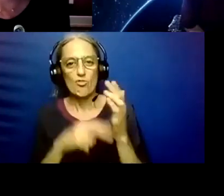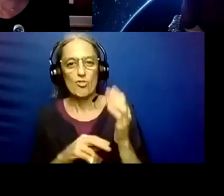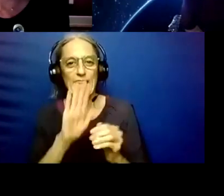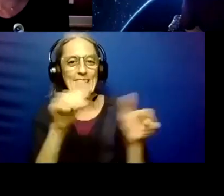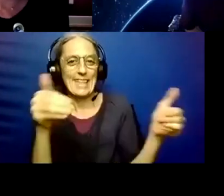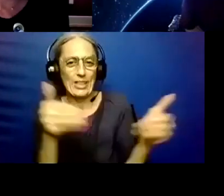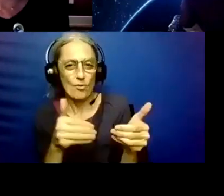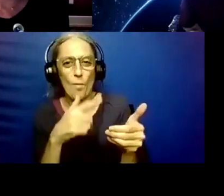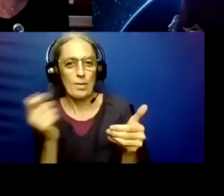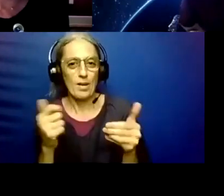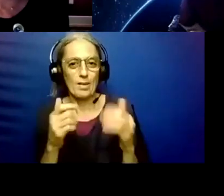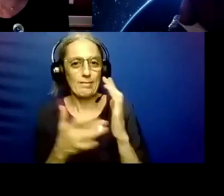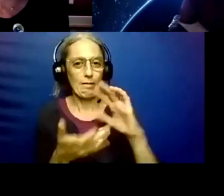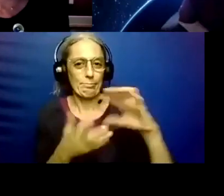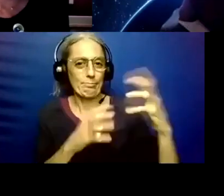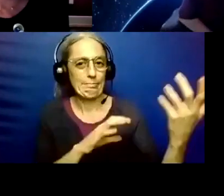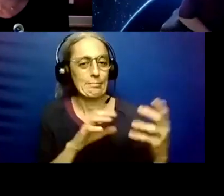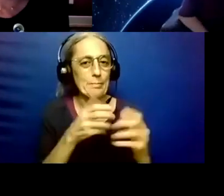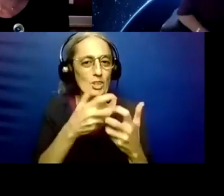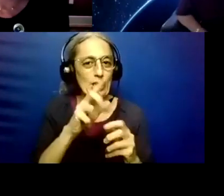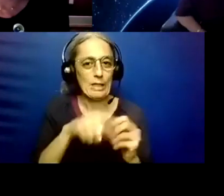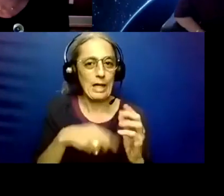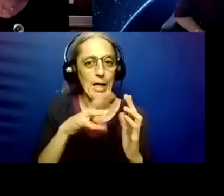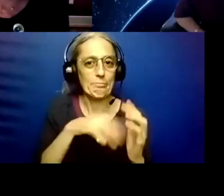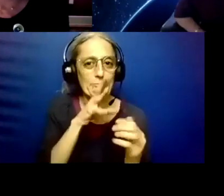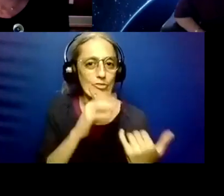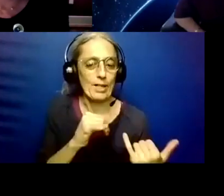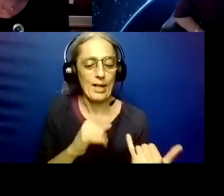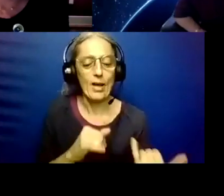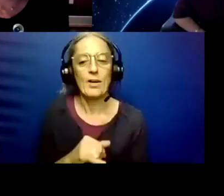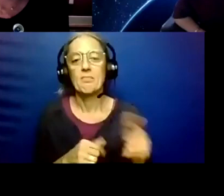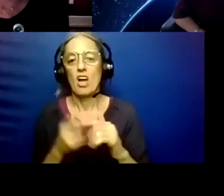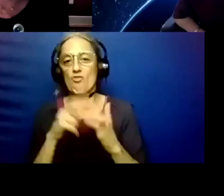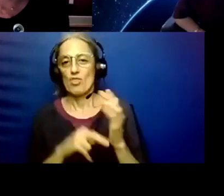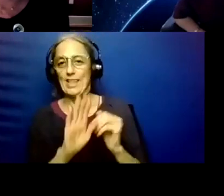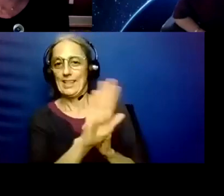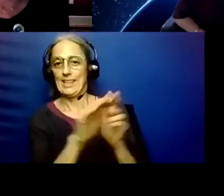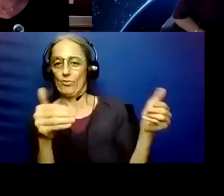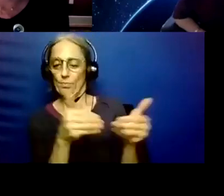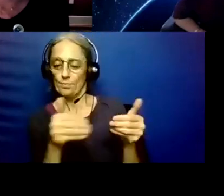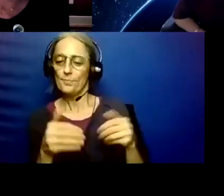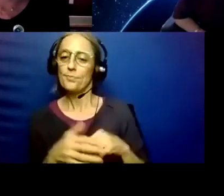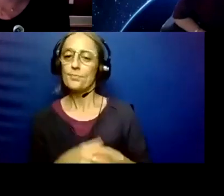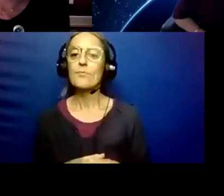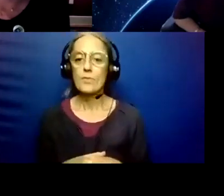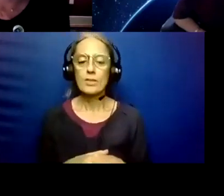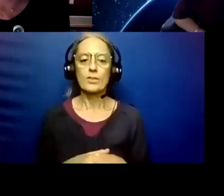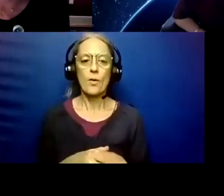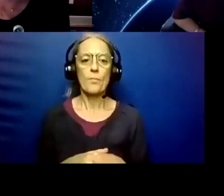So when we sort of cut off the questions for consideration,